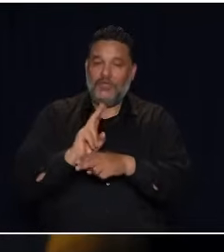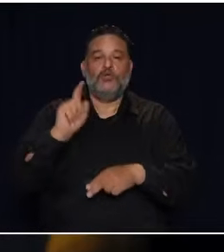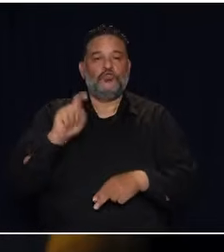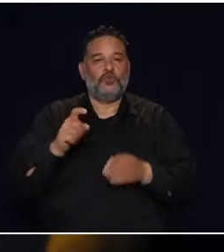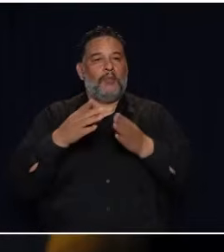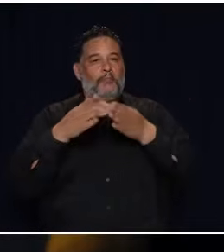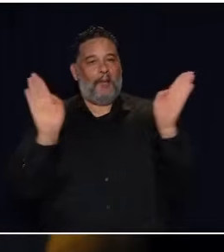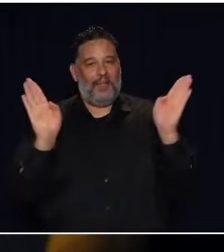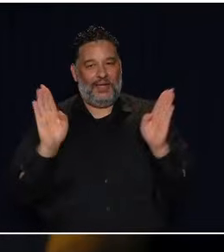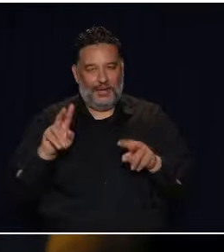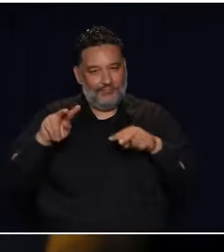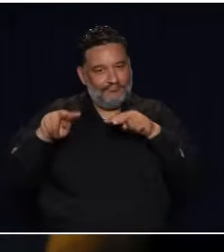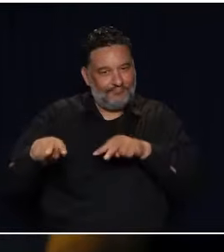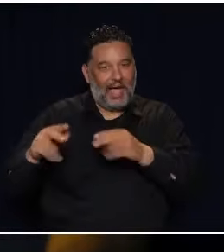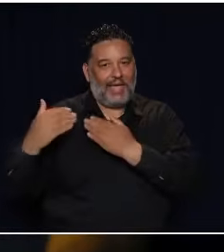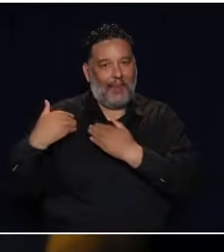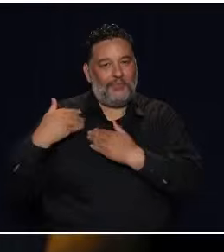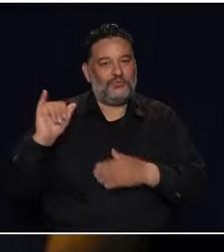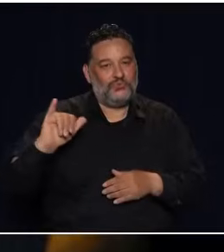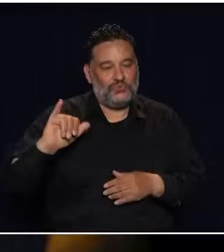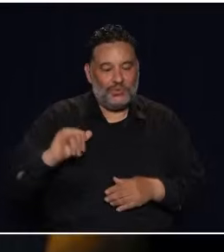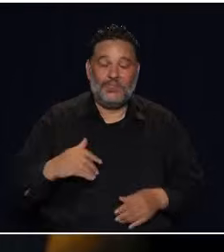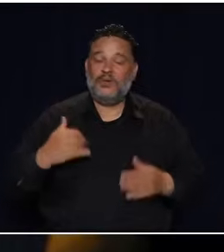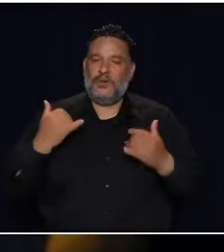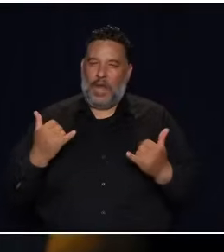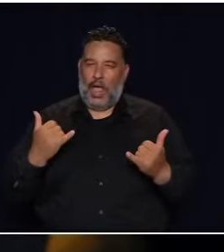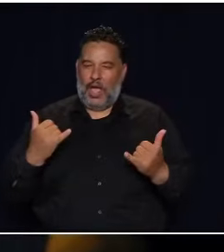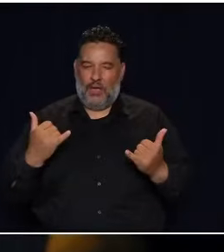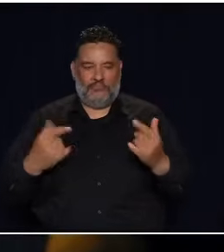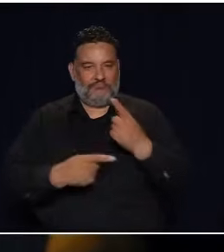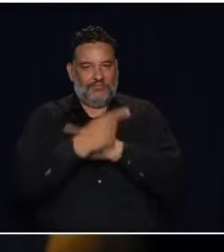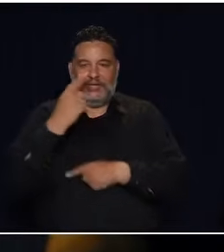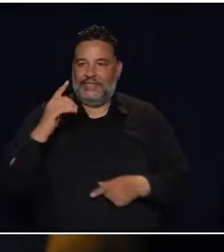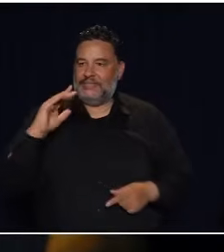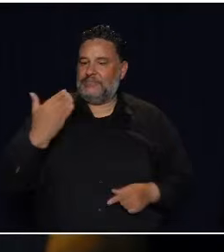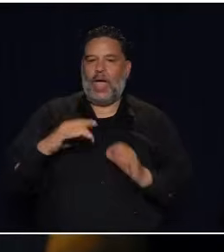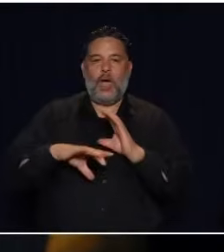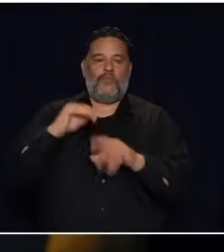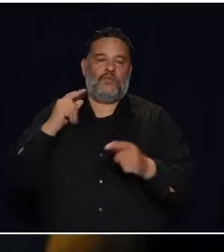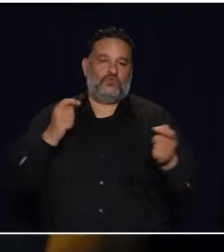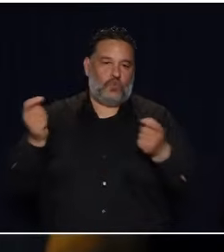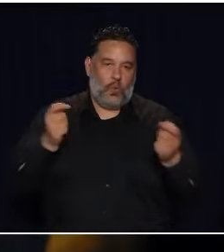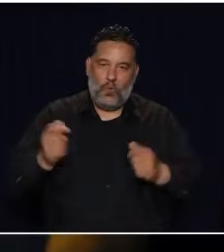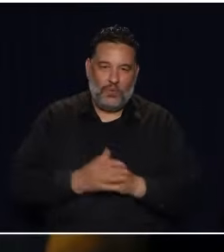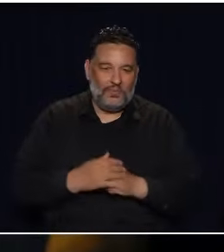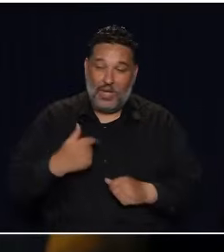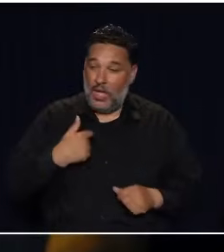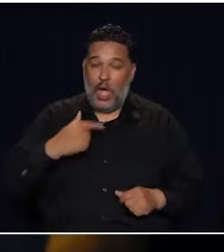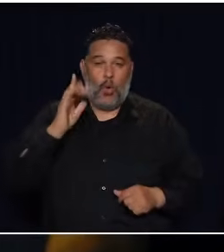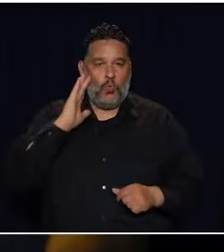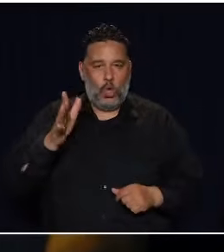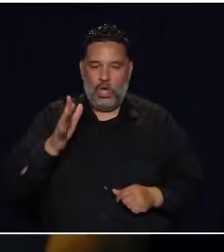EXPENSE OF PUBLIC EDUCATION. WHEN PUBLIC DOLLARS ARE IN USE THERE SHOULD BE PUBLIC ACCOUNTABILITY.